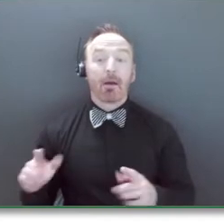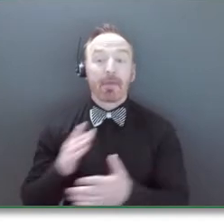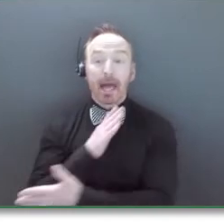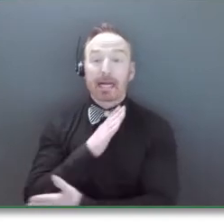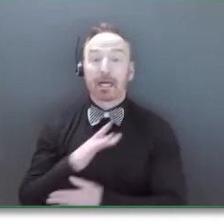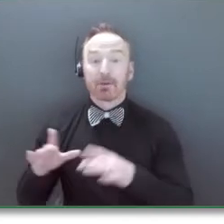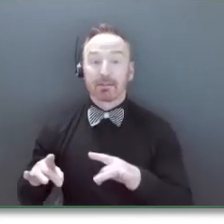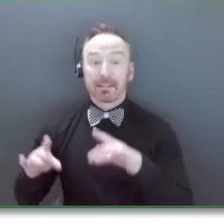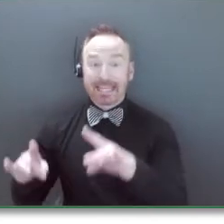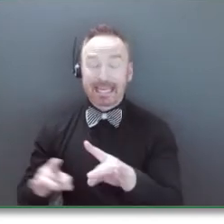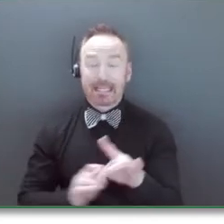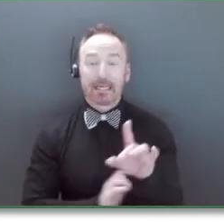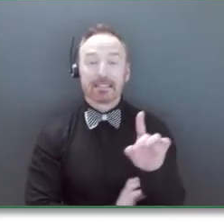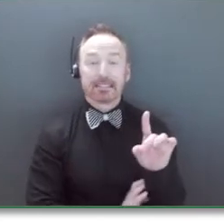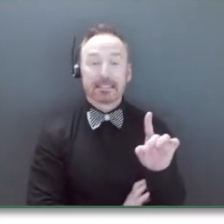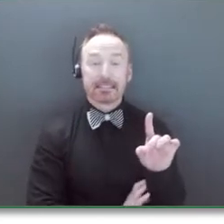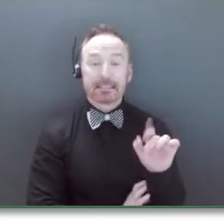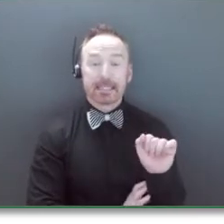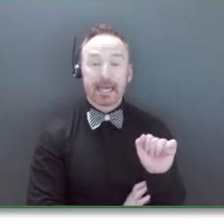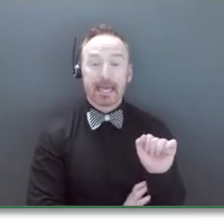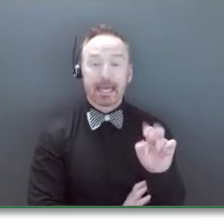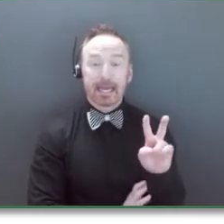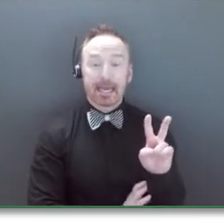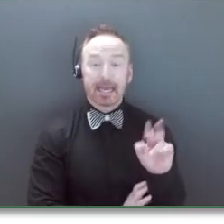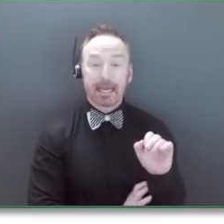Stratton who was an Australian and lived in